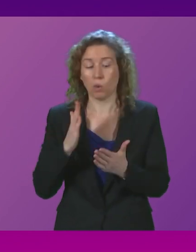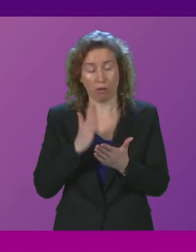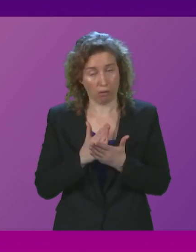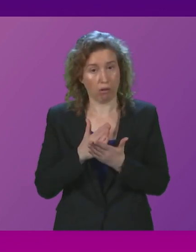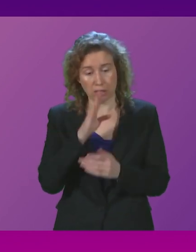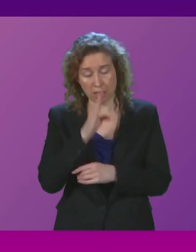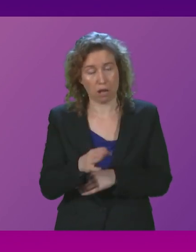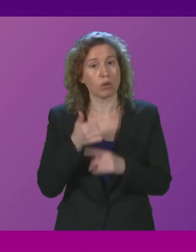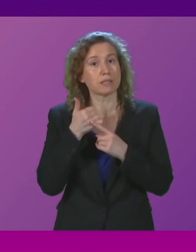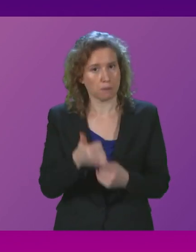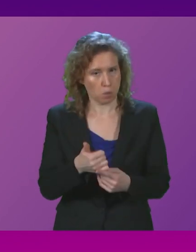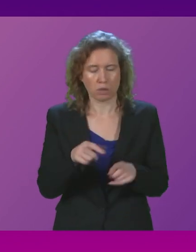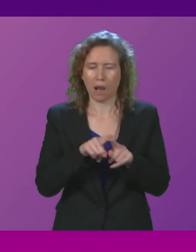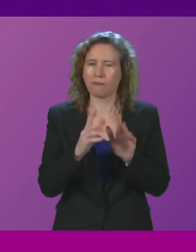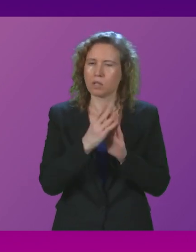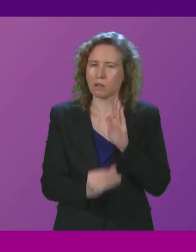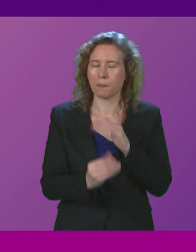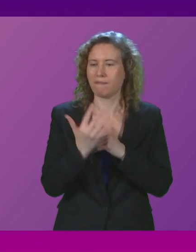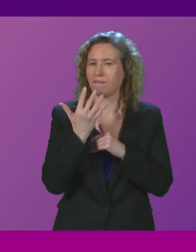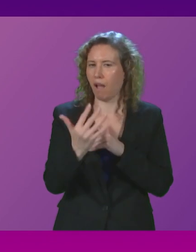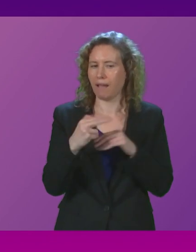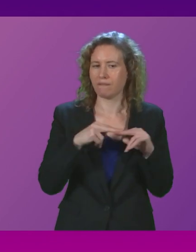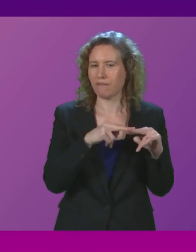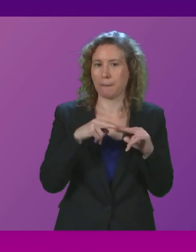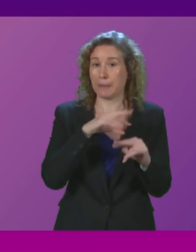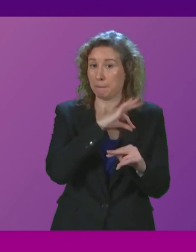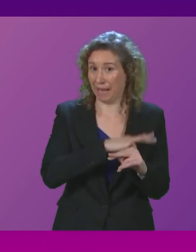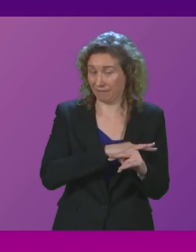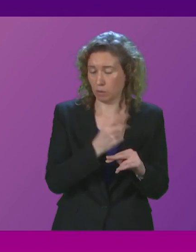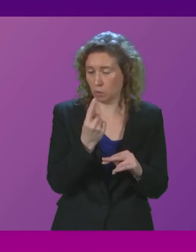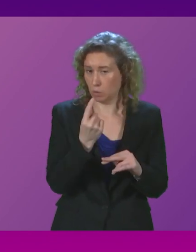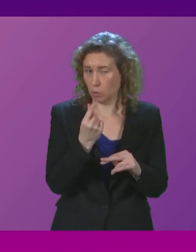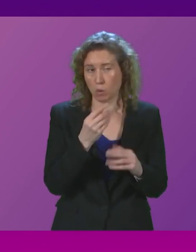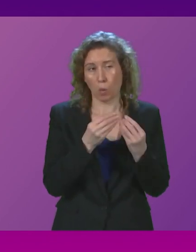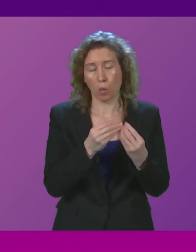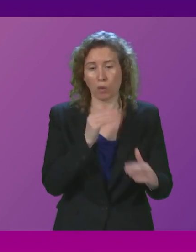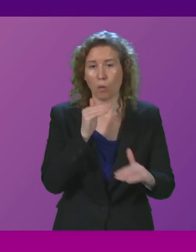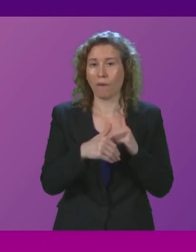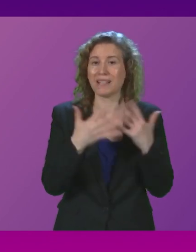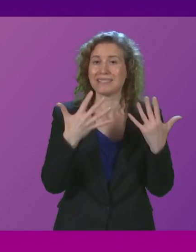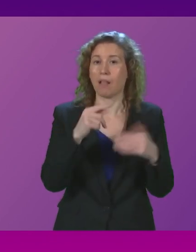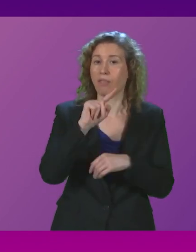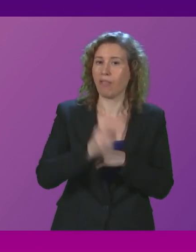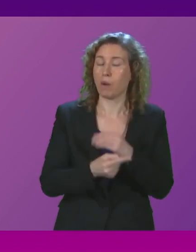For example, our five family benefits, which will shortly be worth more than £10,000 in